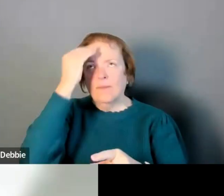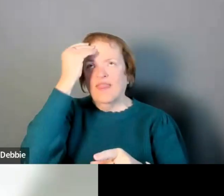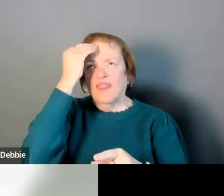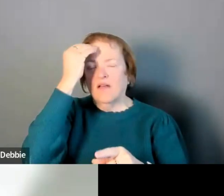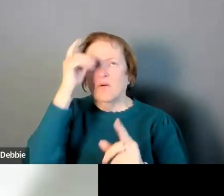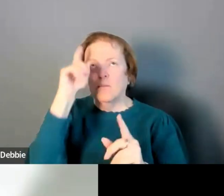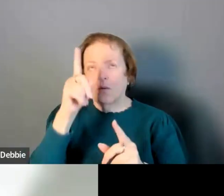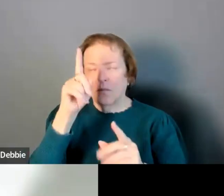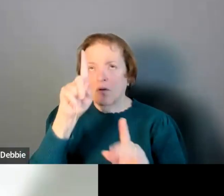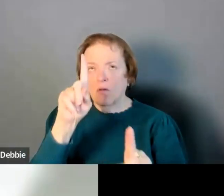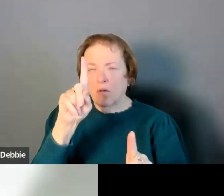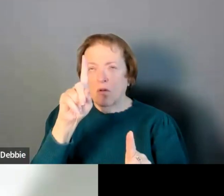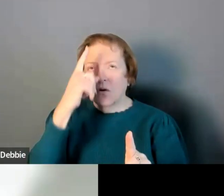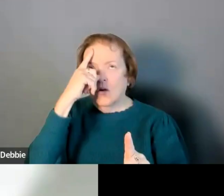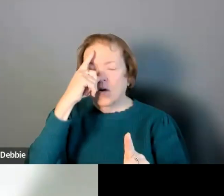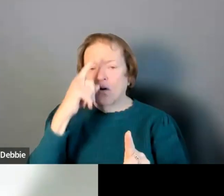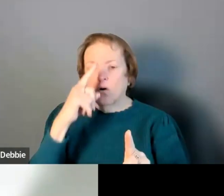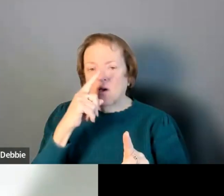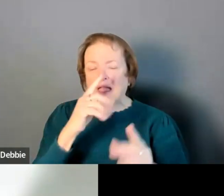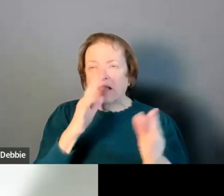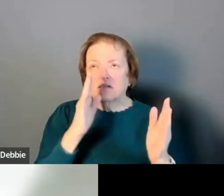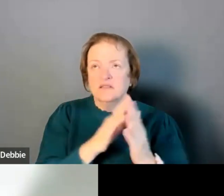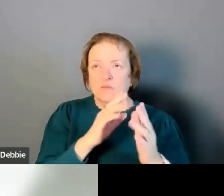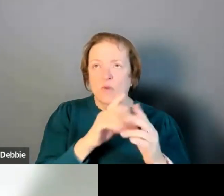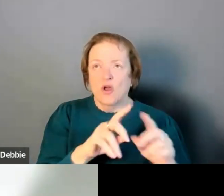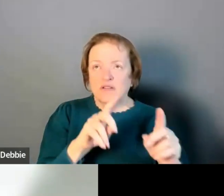You have you are in a smaller district, all your students have.